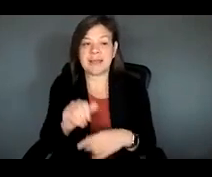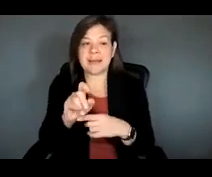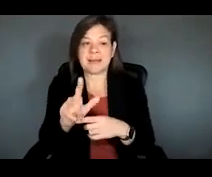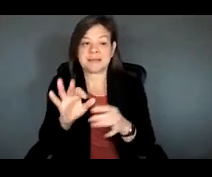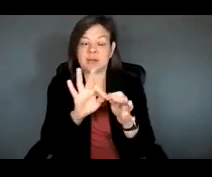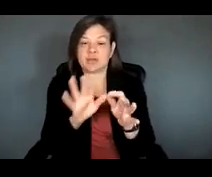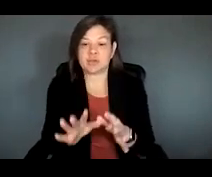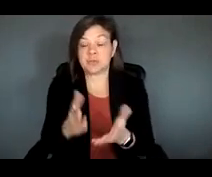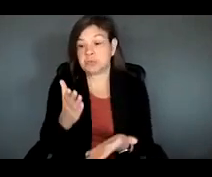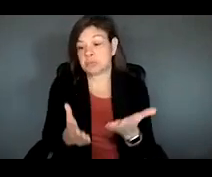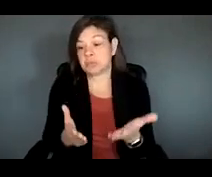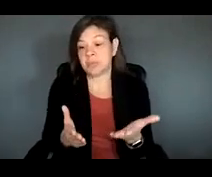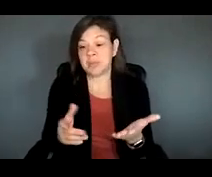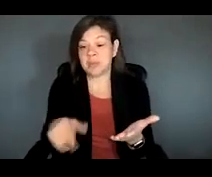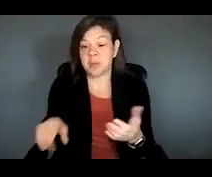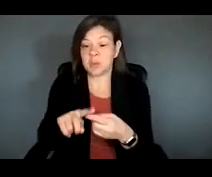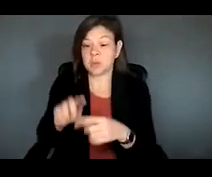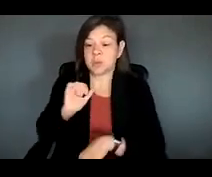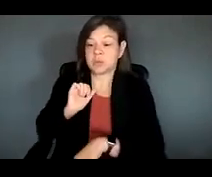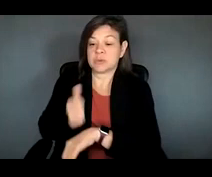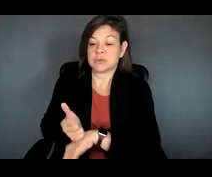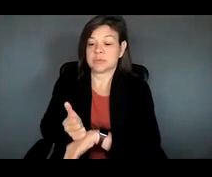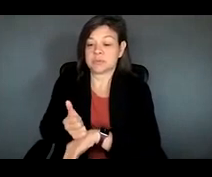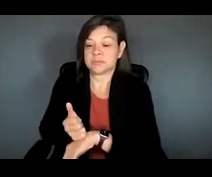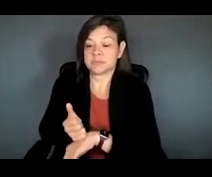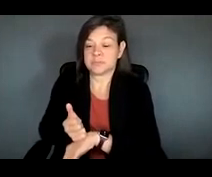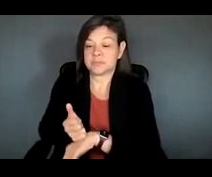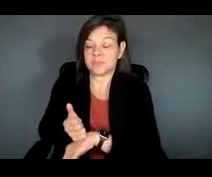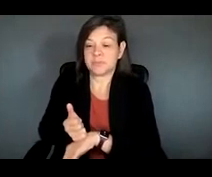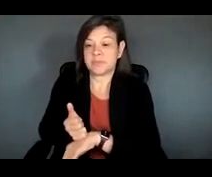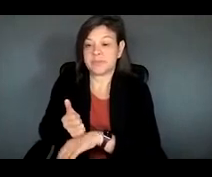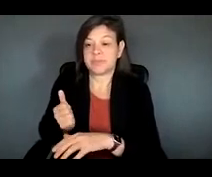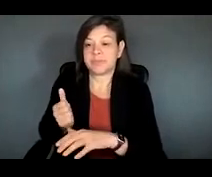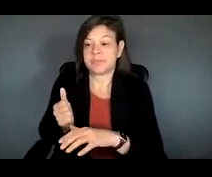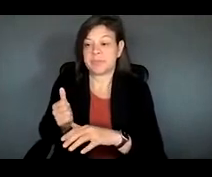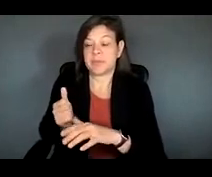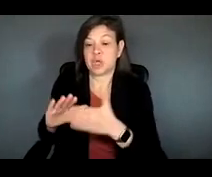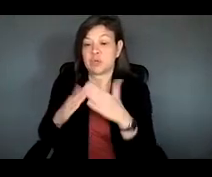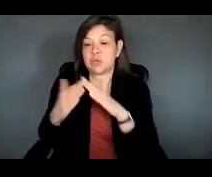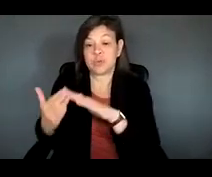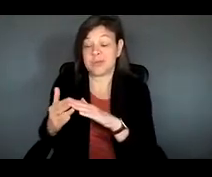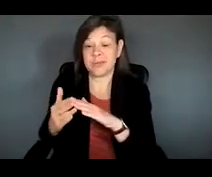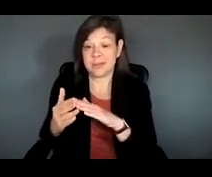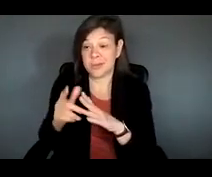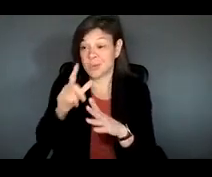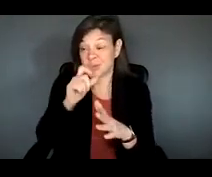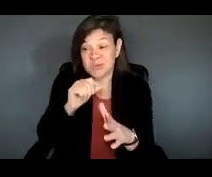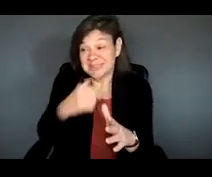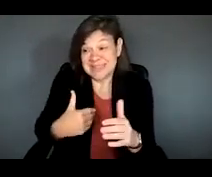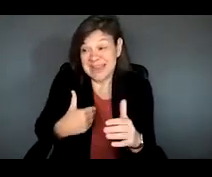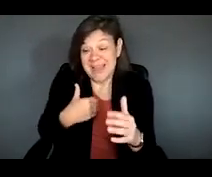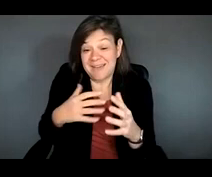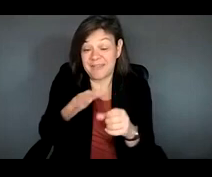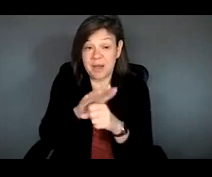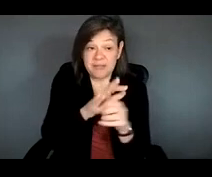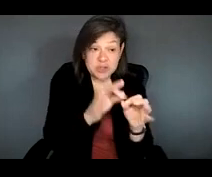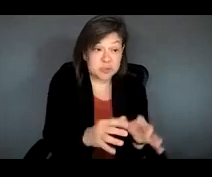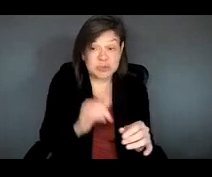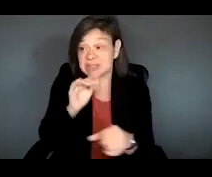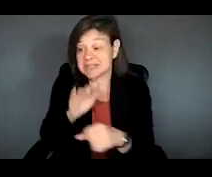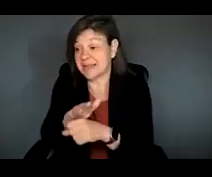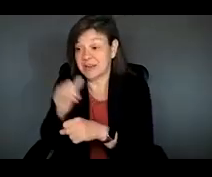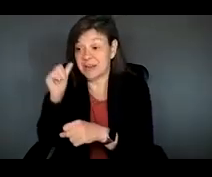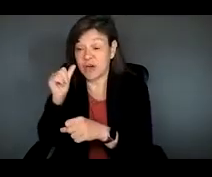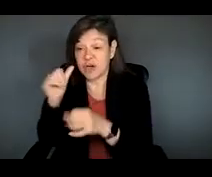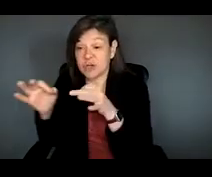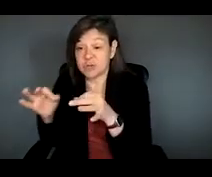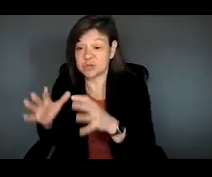you may be situated in a community that has not enough of either, regardless